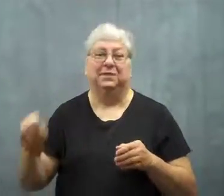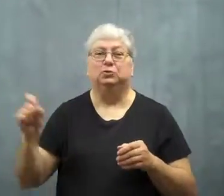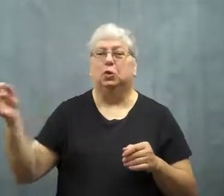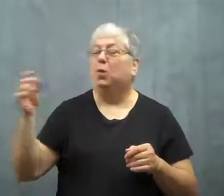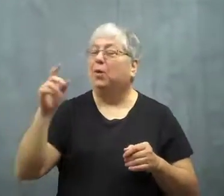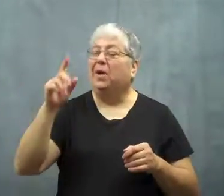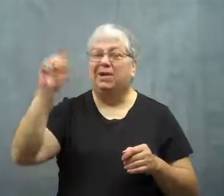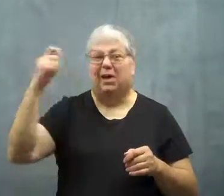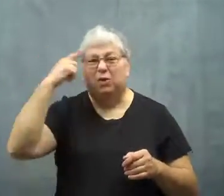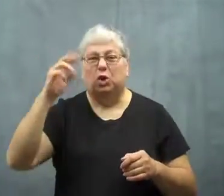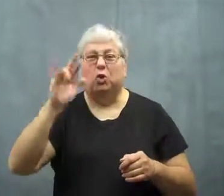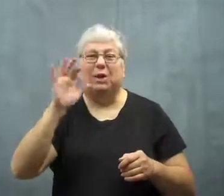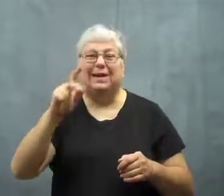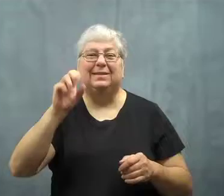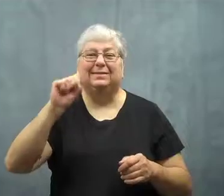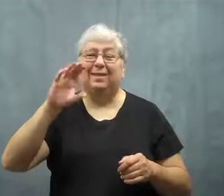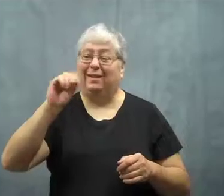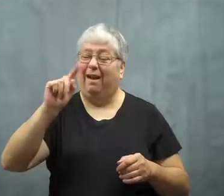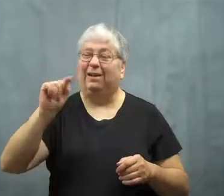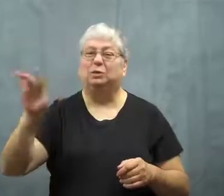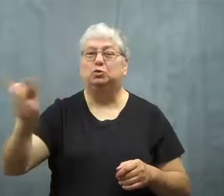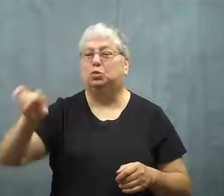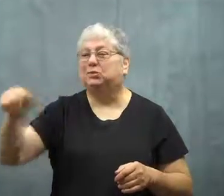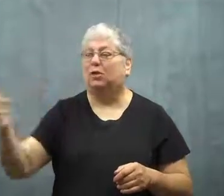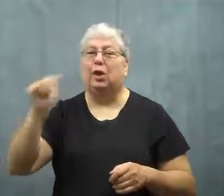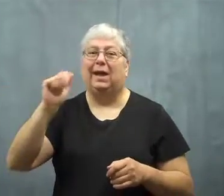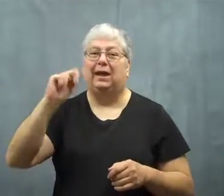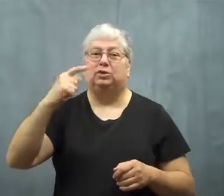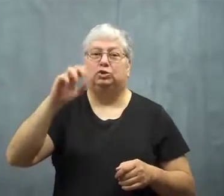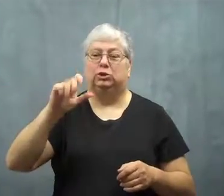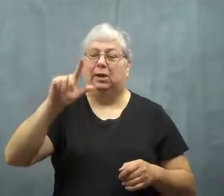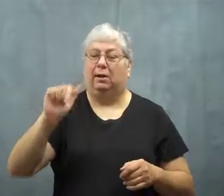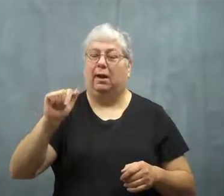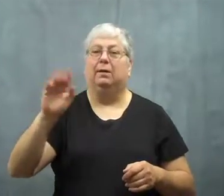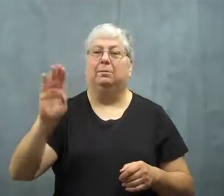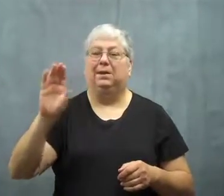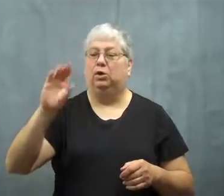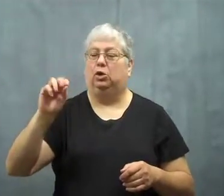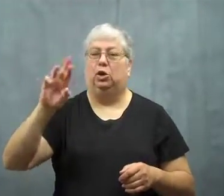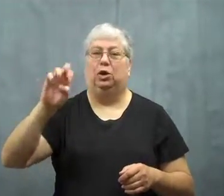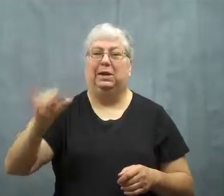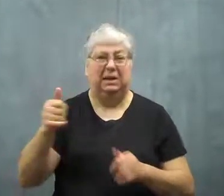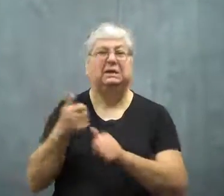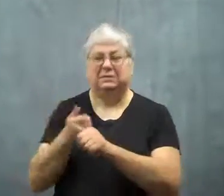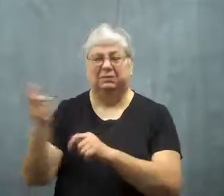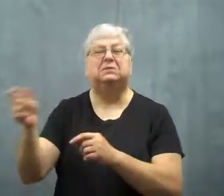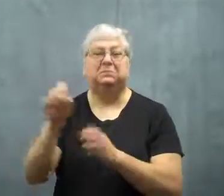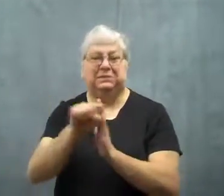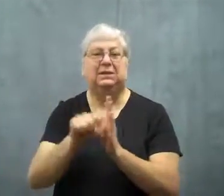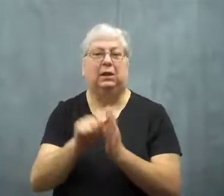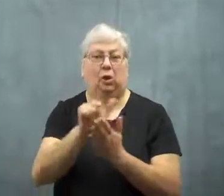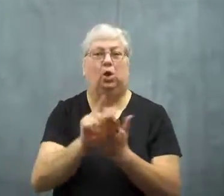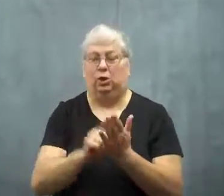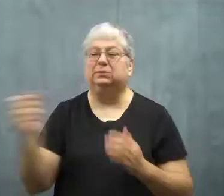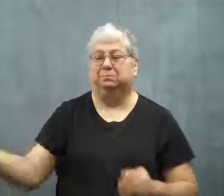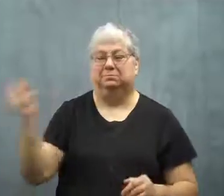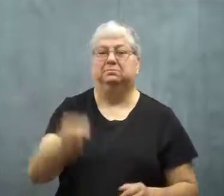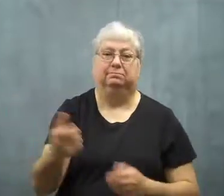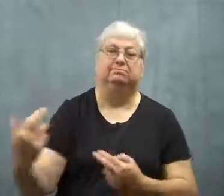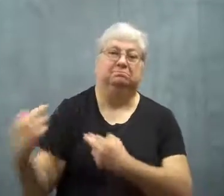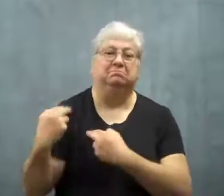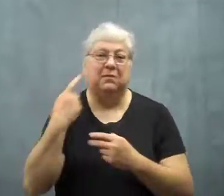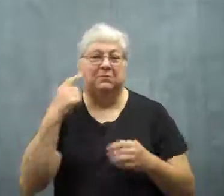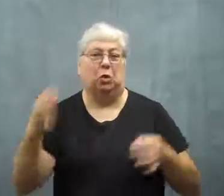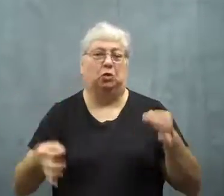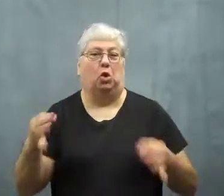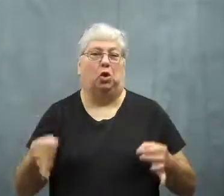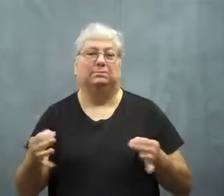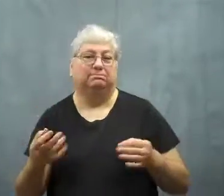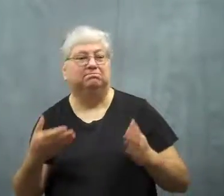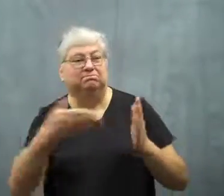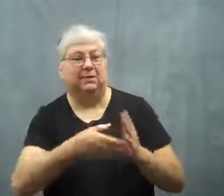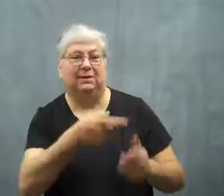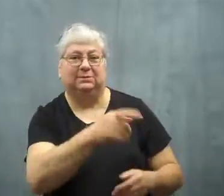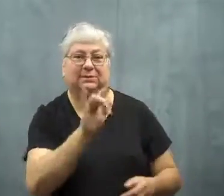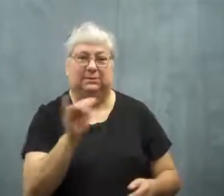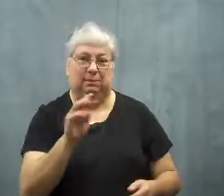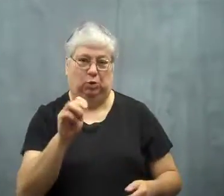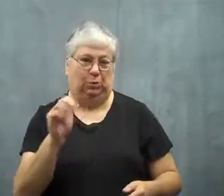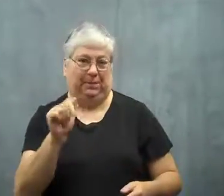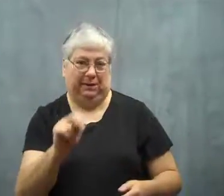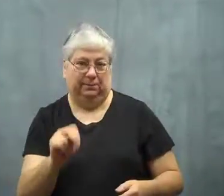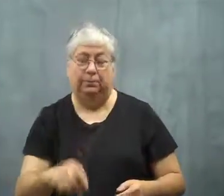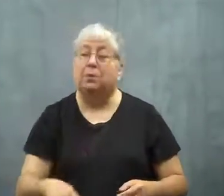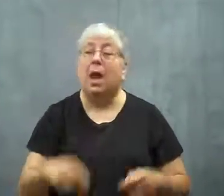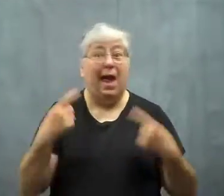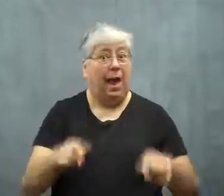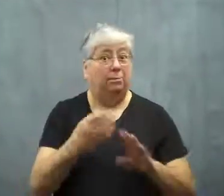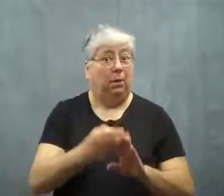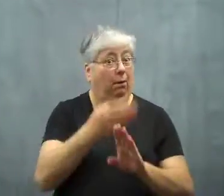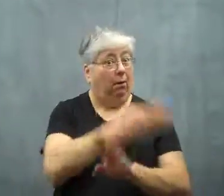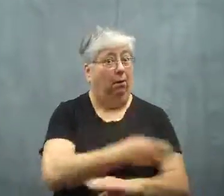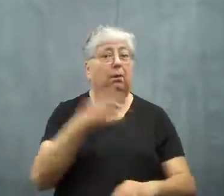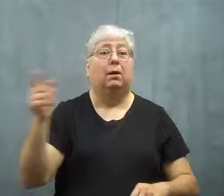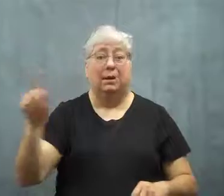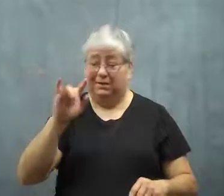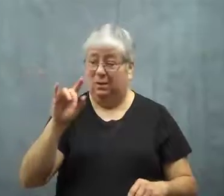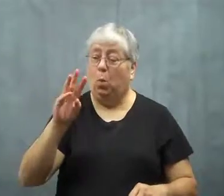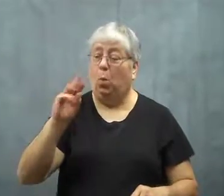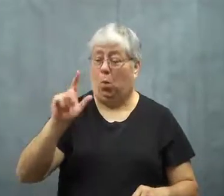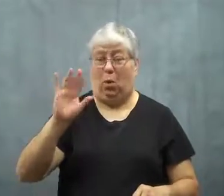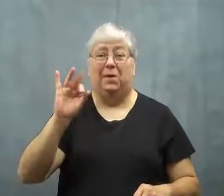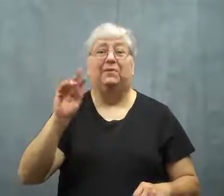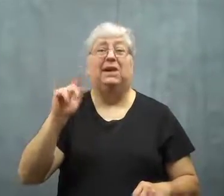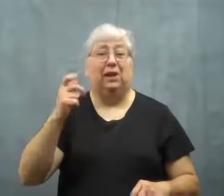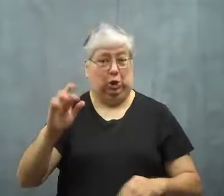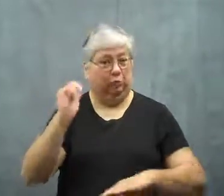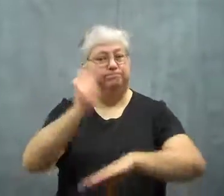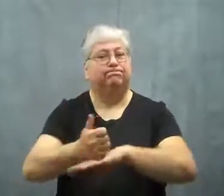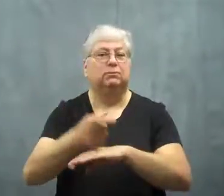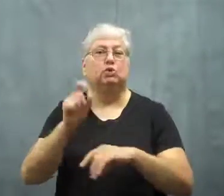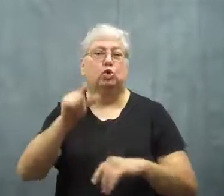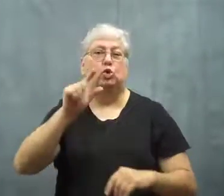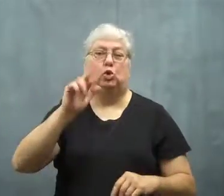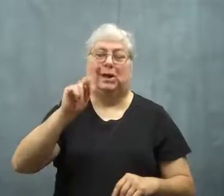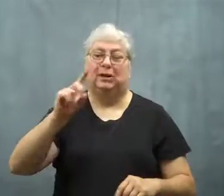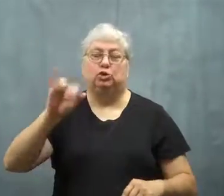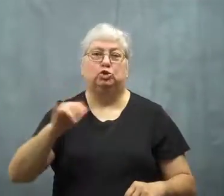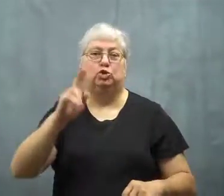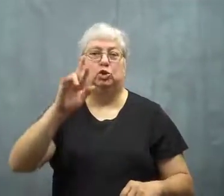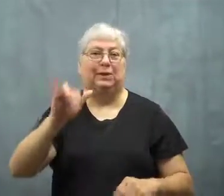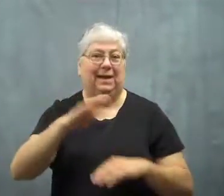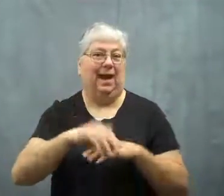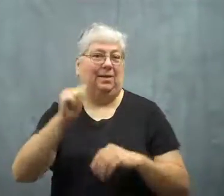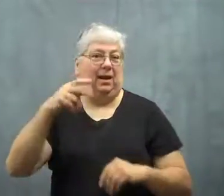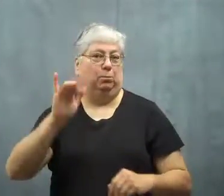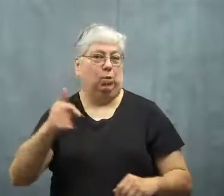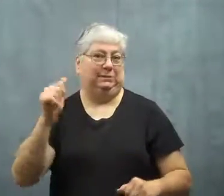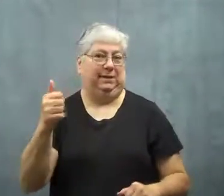Governor Rick Scott appointed Angela B. Corey, a state attorney, in his place.